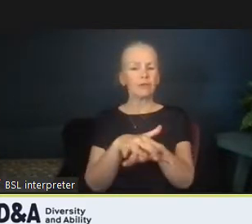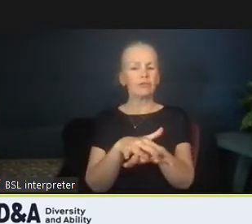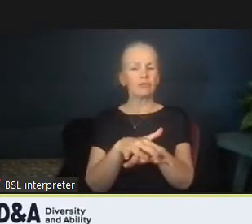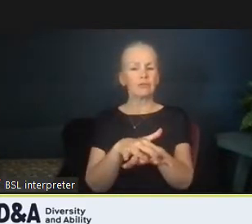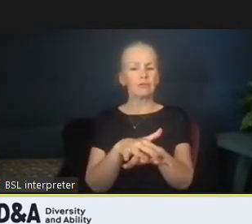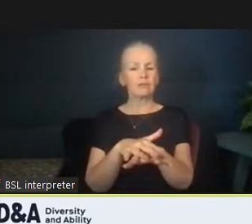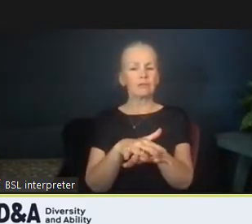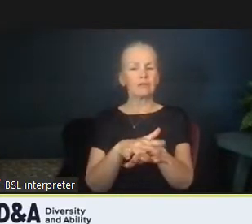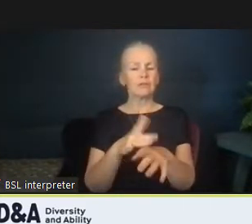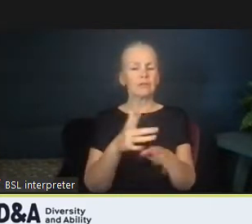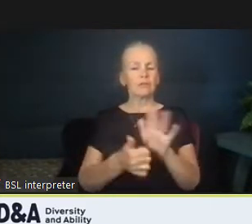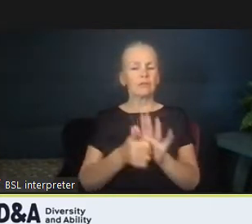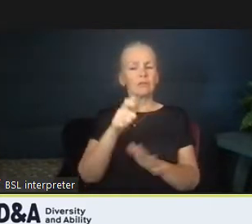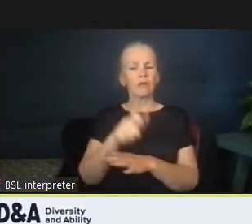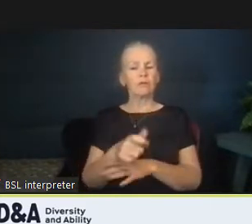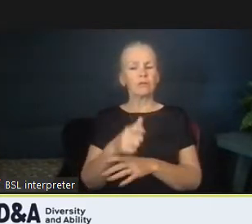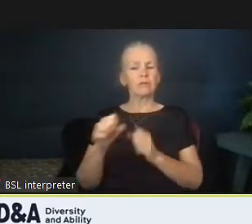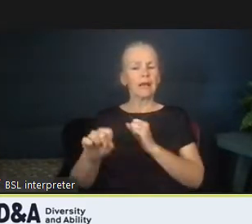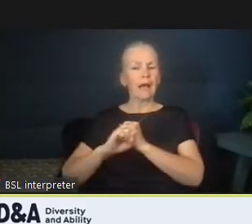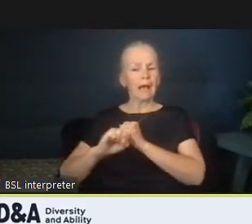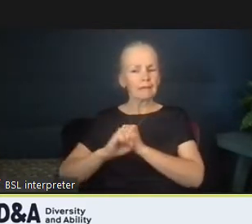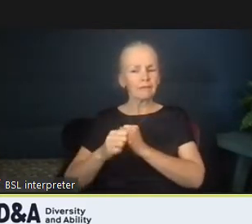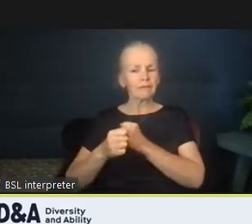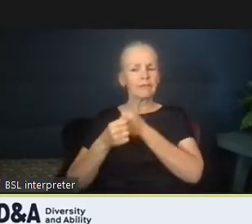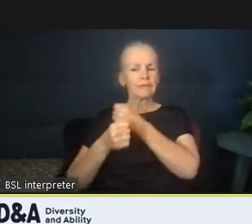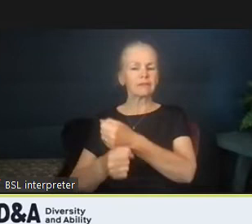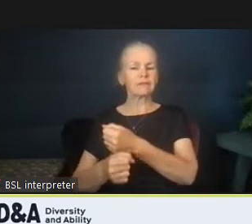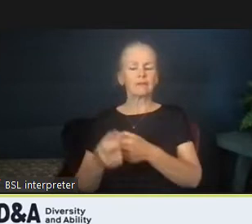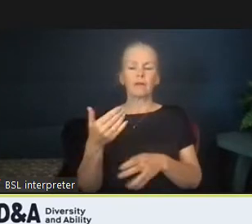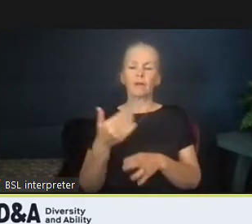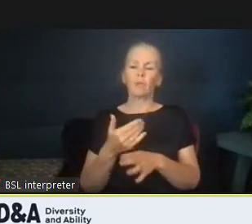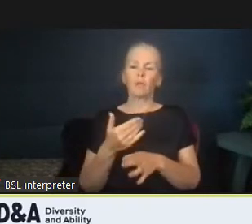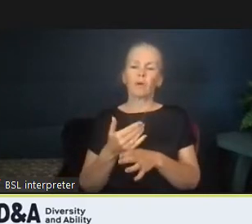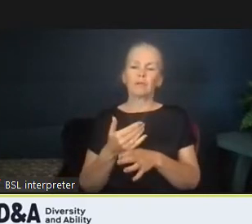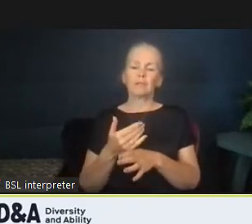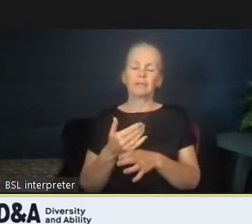working on everything from the public sector body accessibility regulations, that you might hate